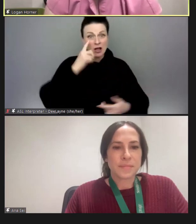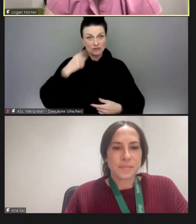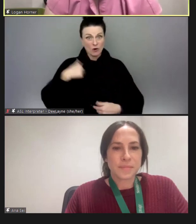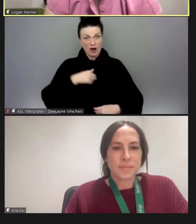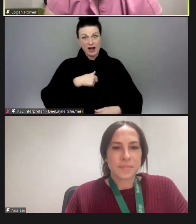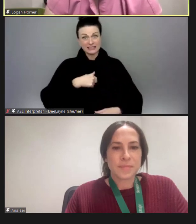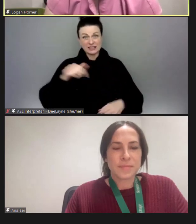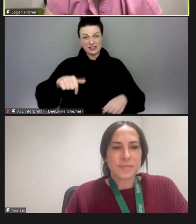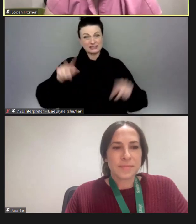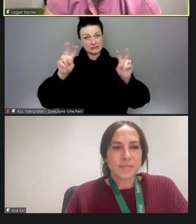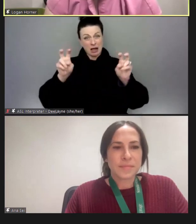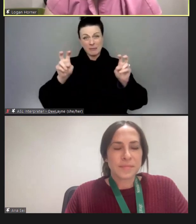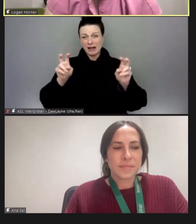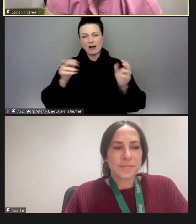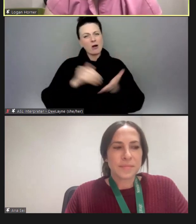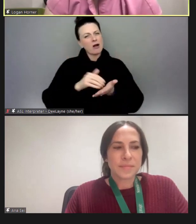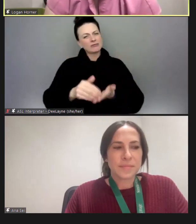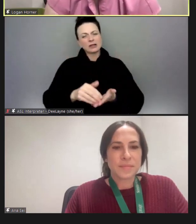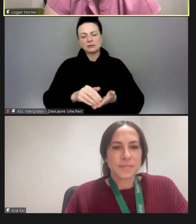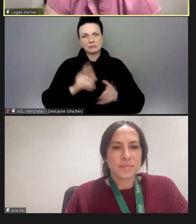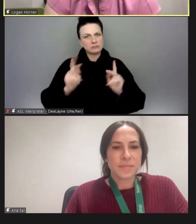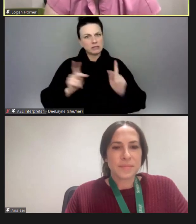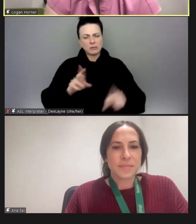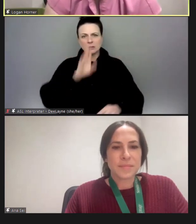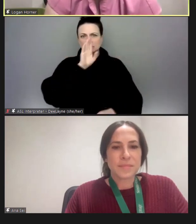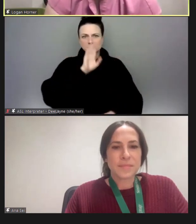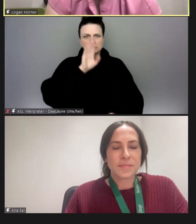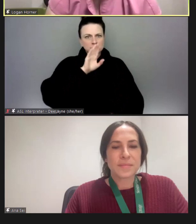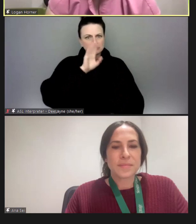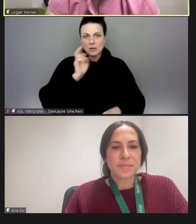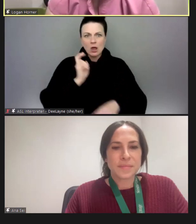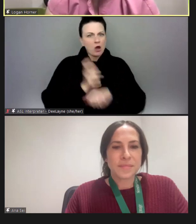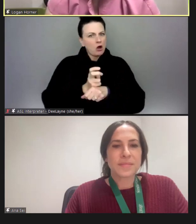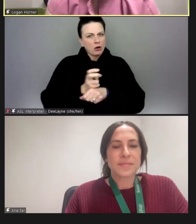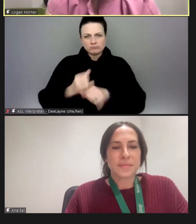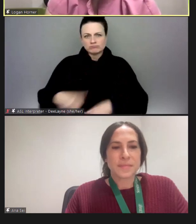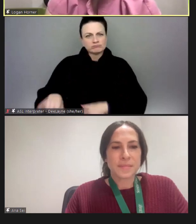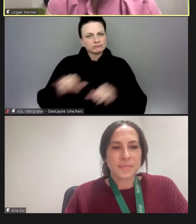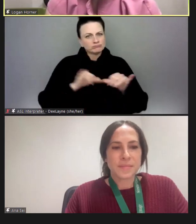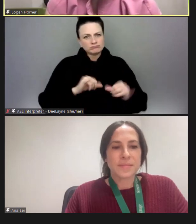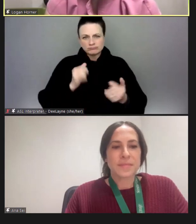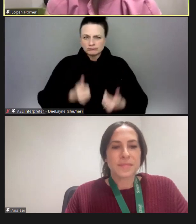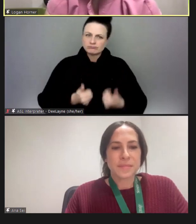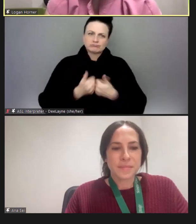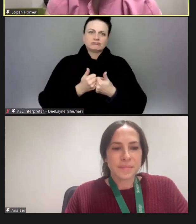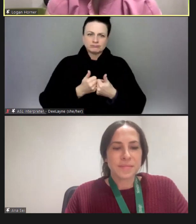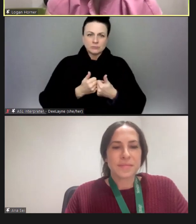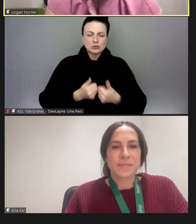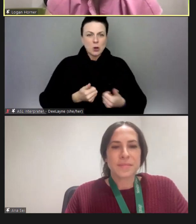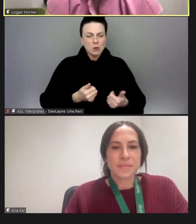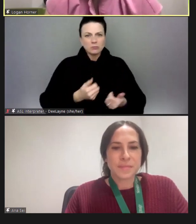and um is hard for all of us so we'd